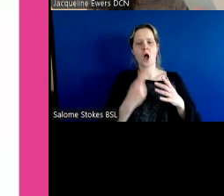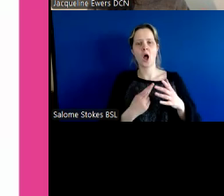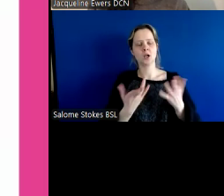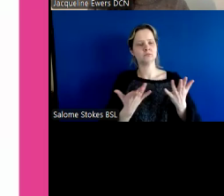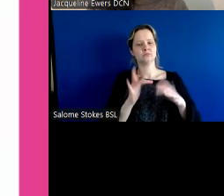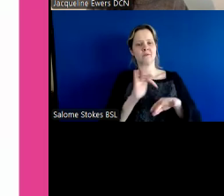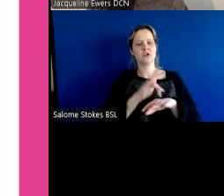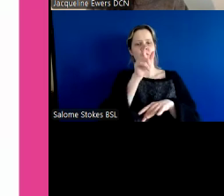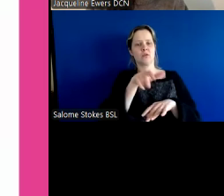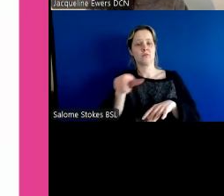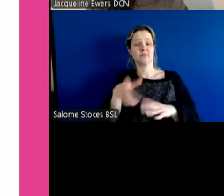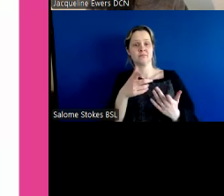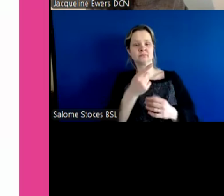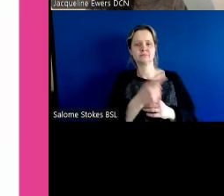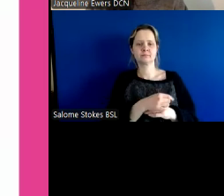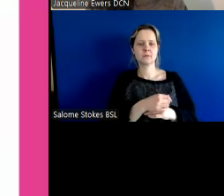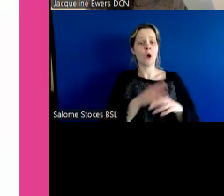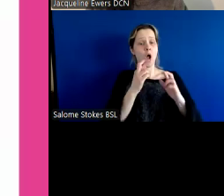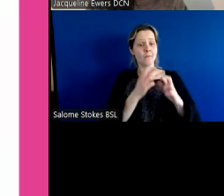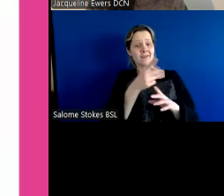I'm hoping that this might be a useful example.